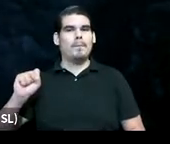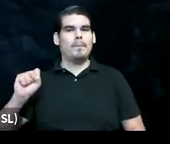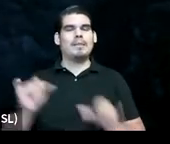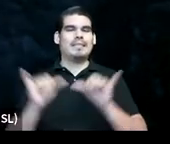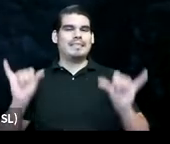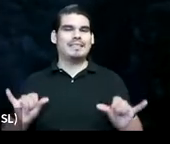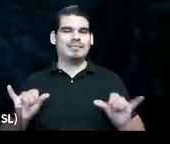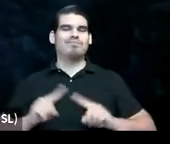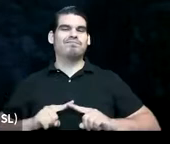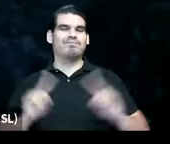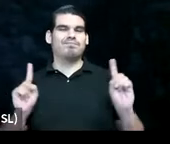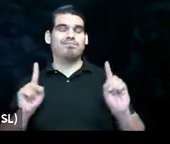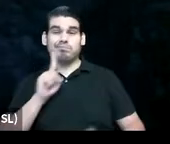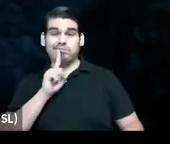And. According to an article that we found.